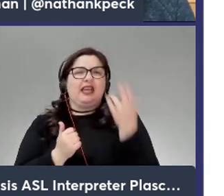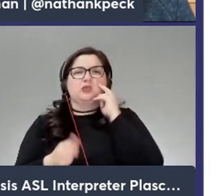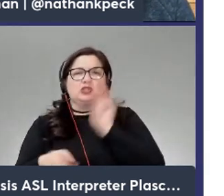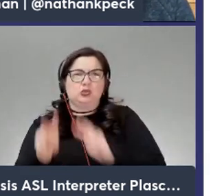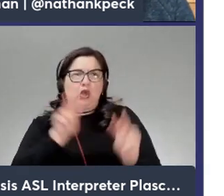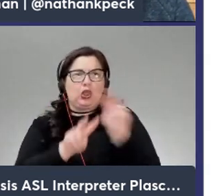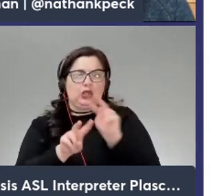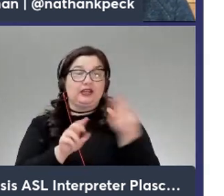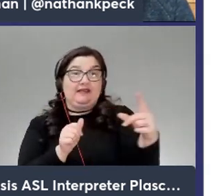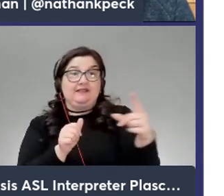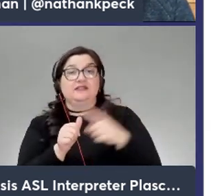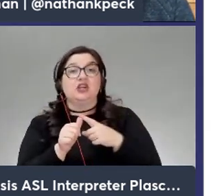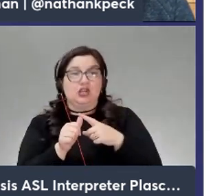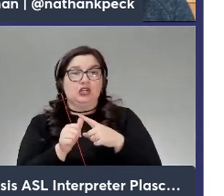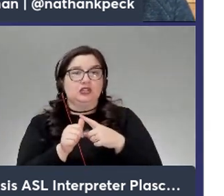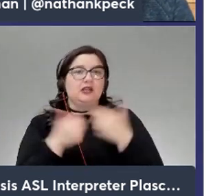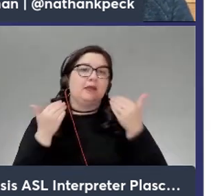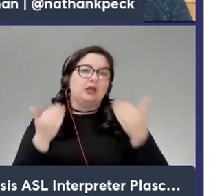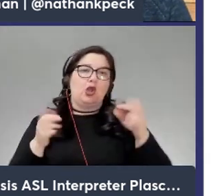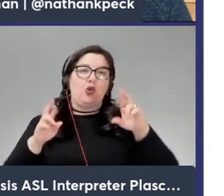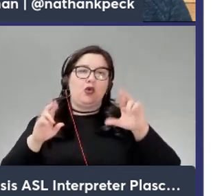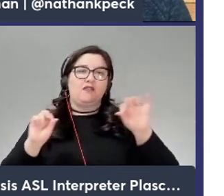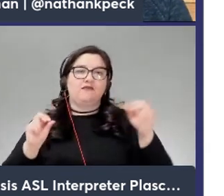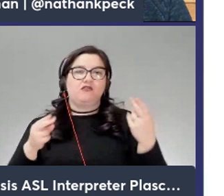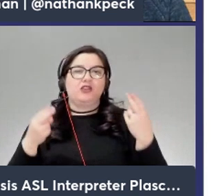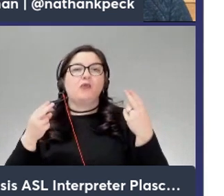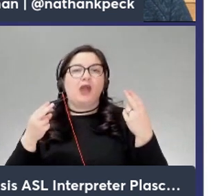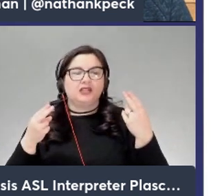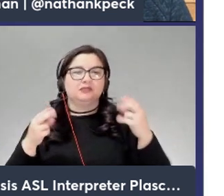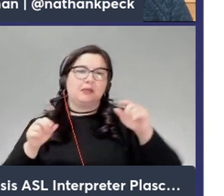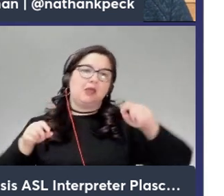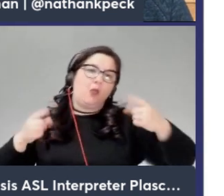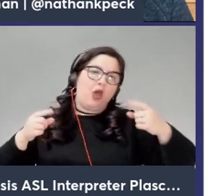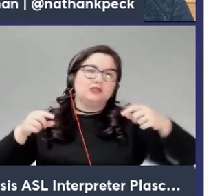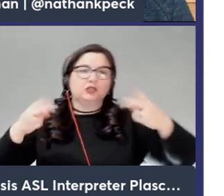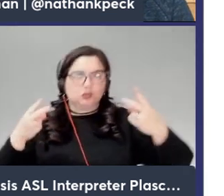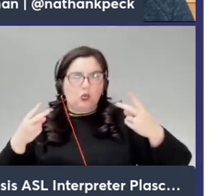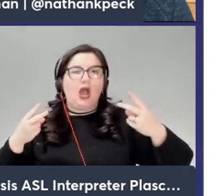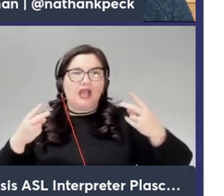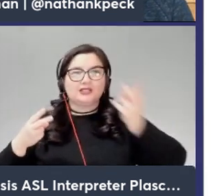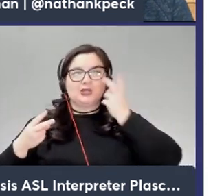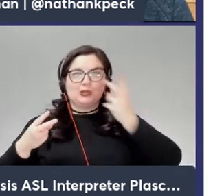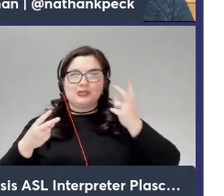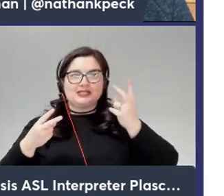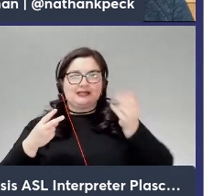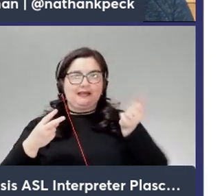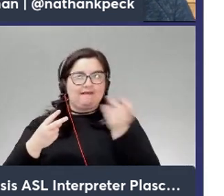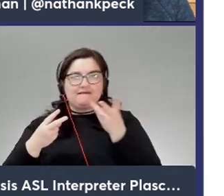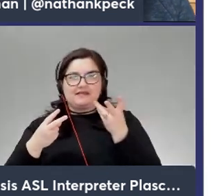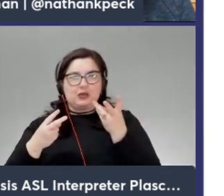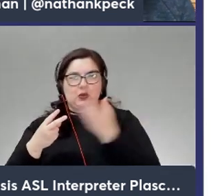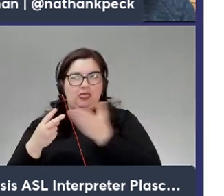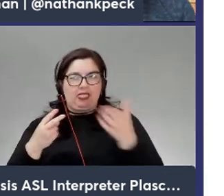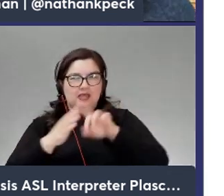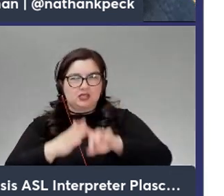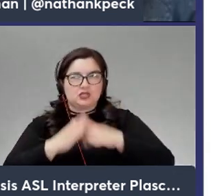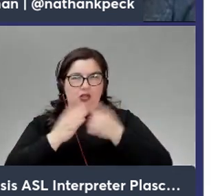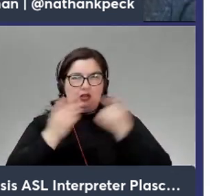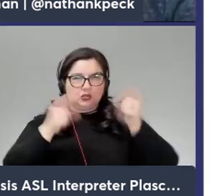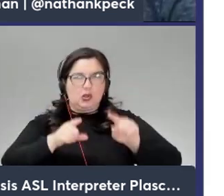First of all, we'll just refresh these pages once or twice. And we can see a couple things start to emerge. You know, number one over here on the CloudFront side